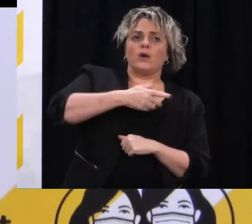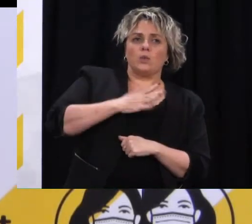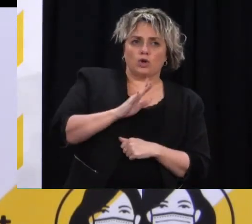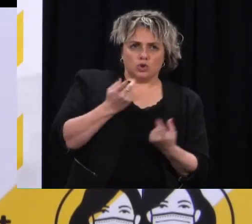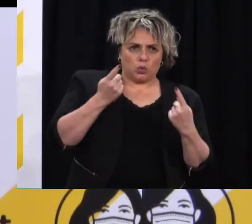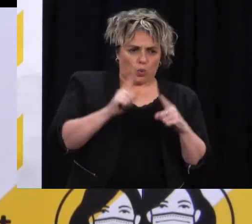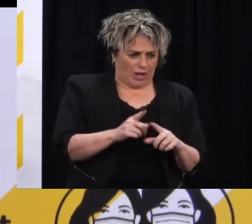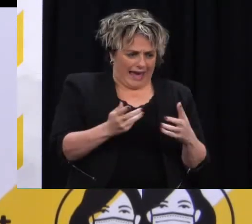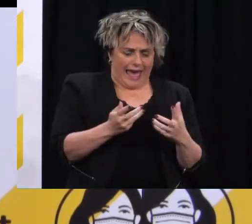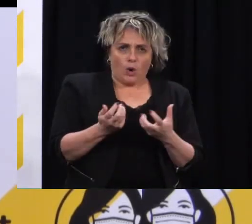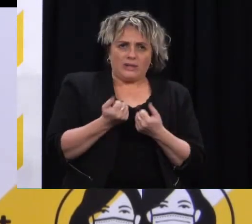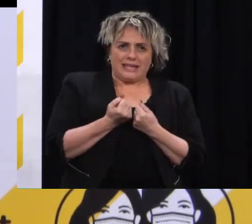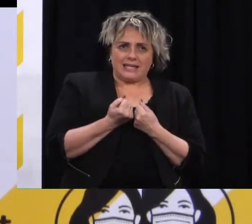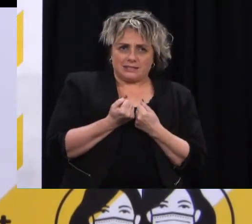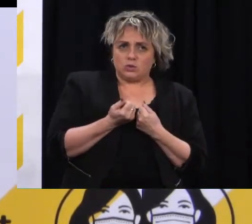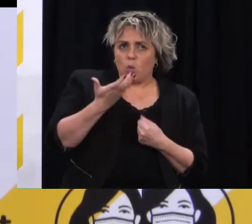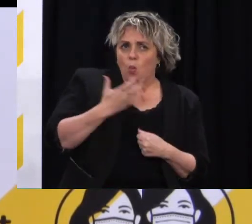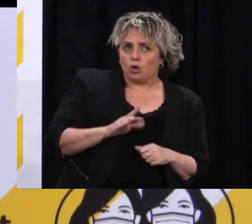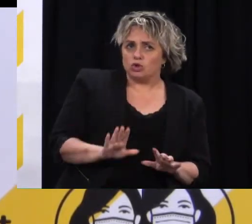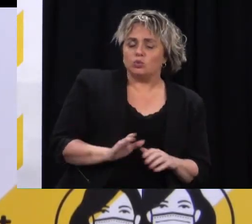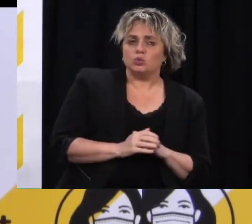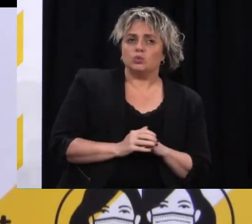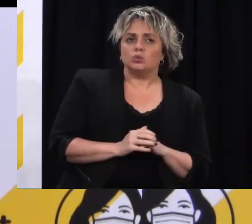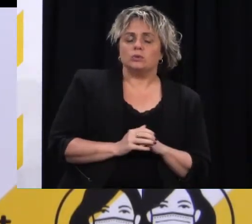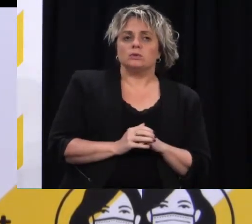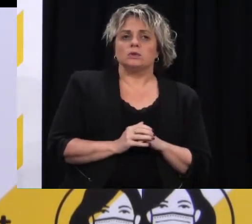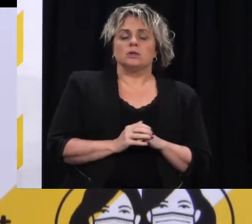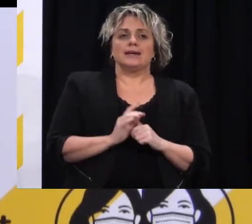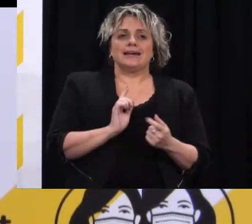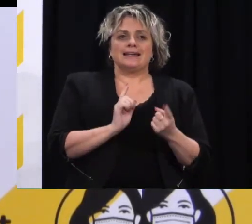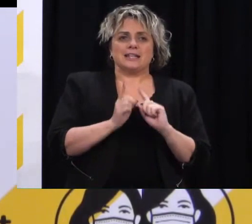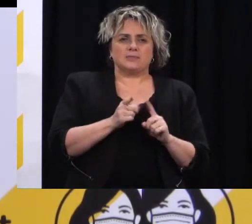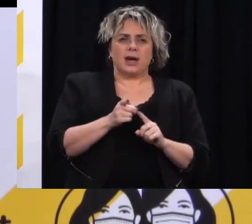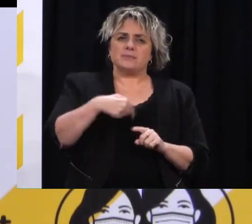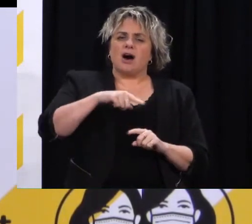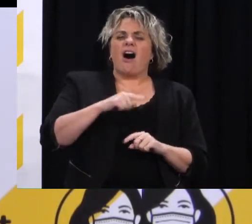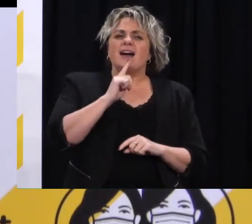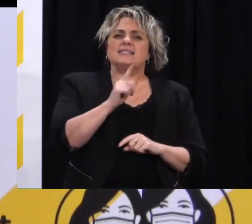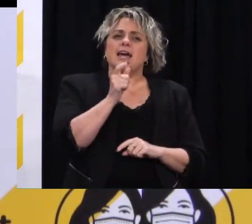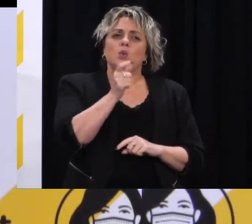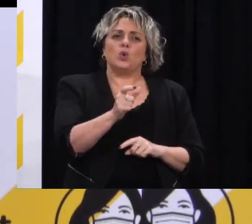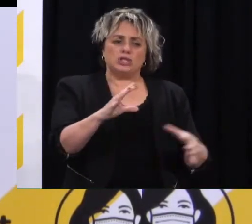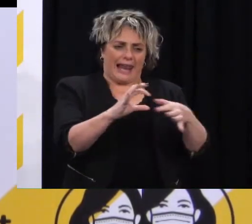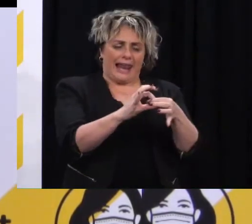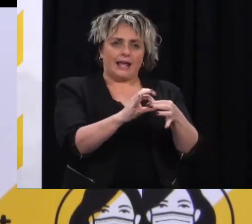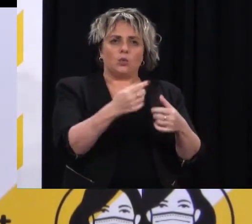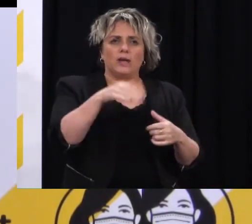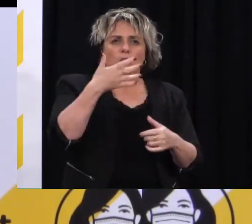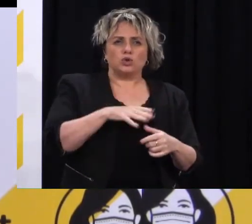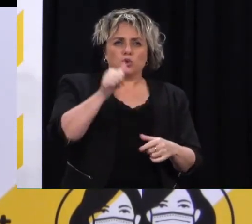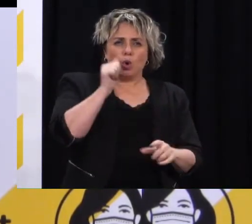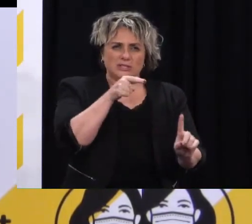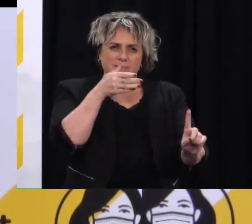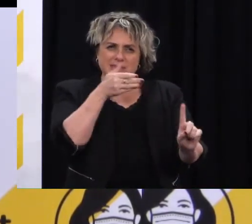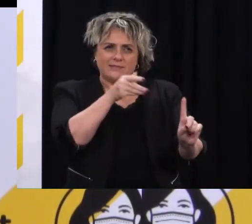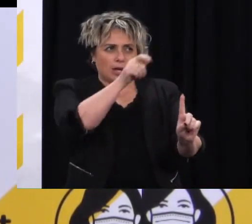cases and are you worried about further mystery cases? >> Of course, we want to kind out the epidemiological link. Sometimes